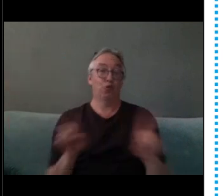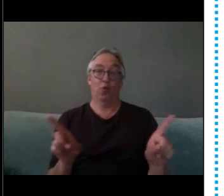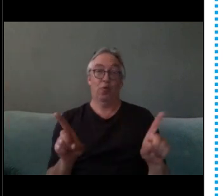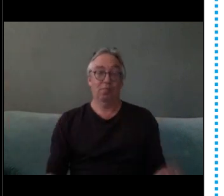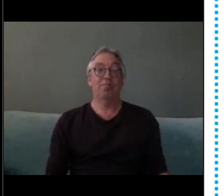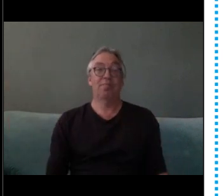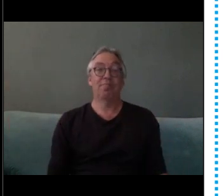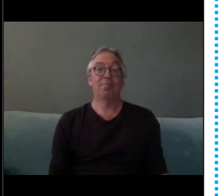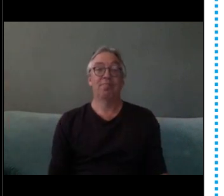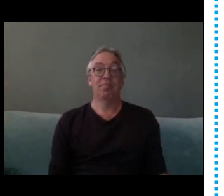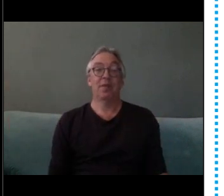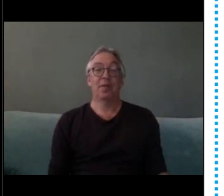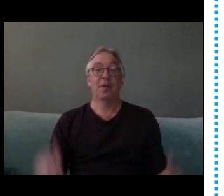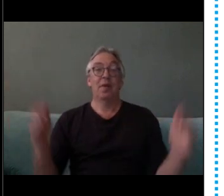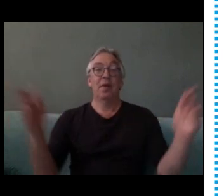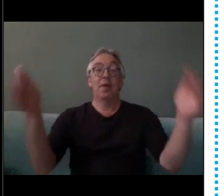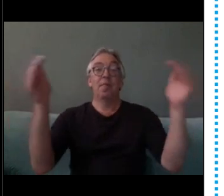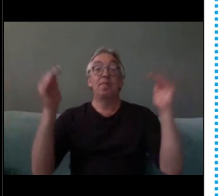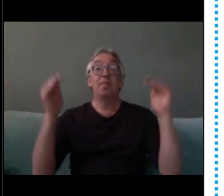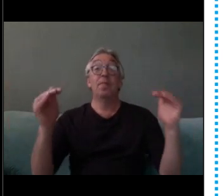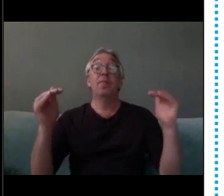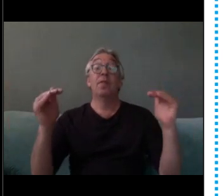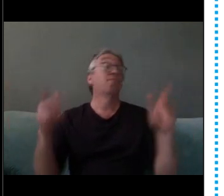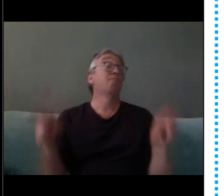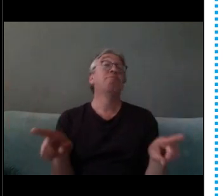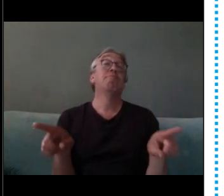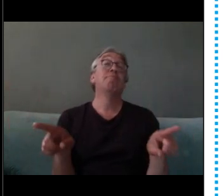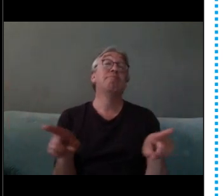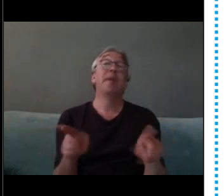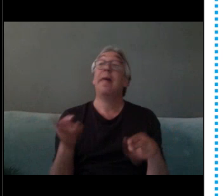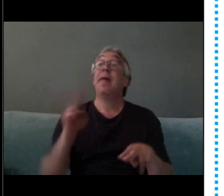And then your guaranteed assistance in case of delays or cancellations.